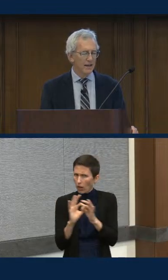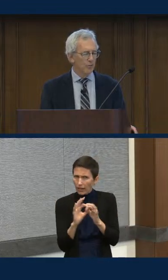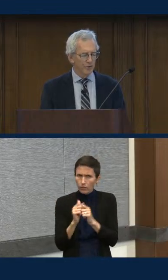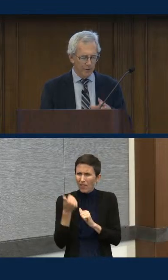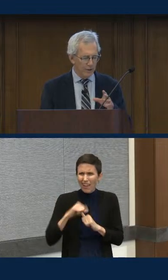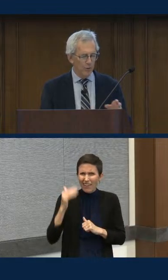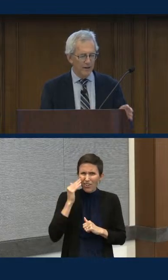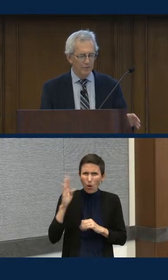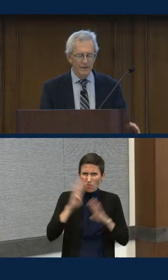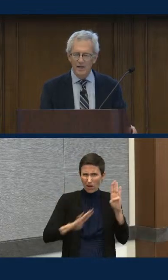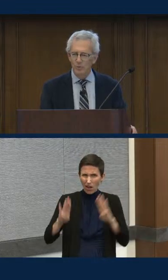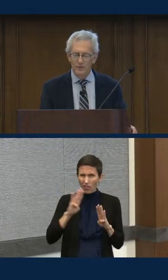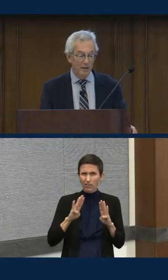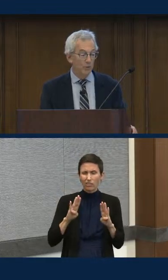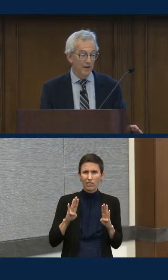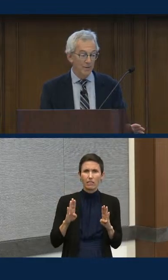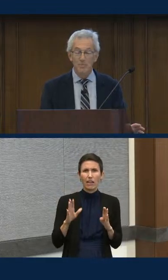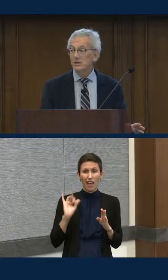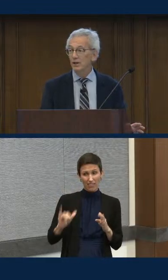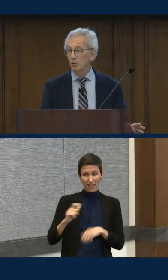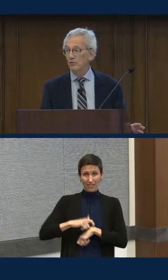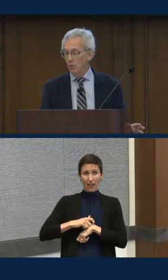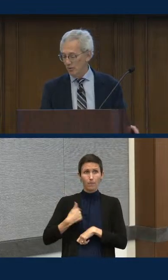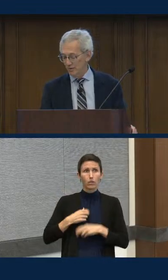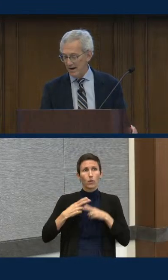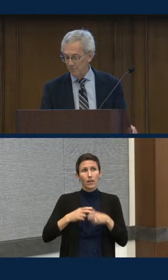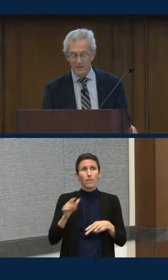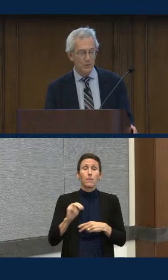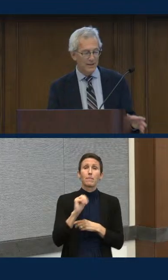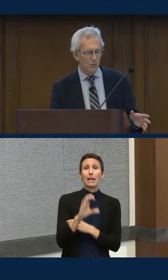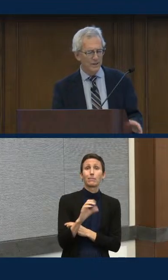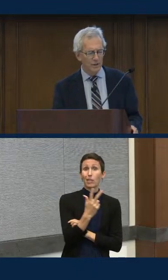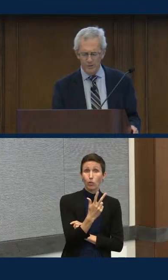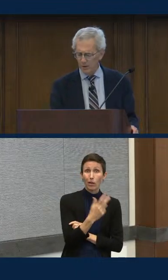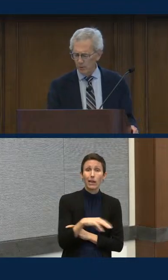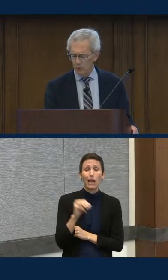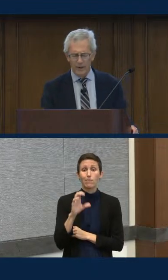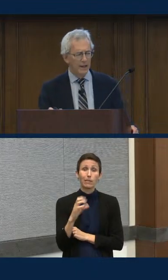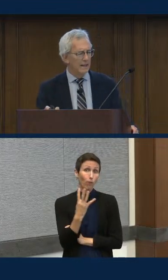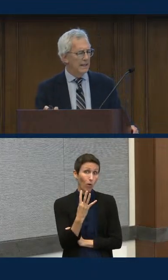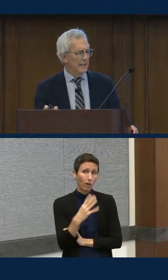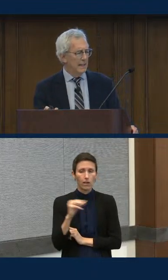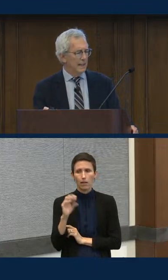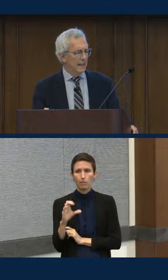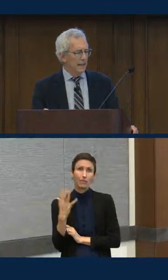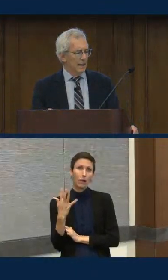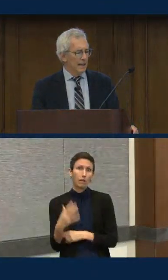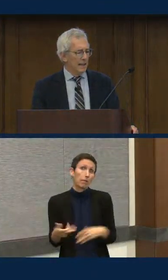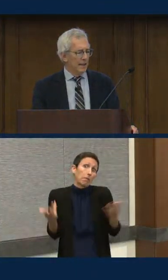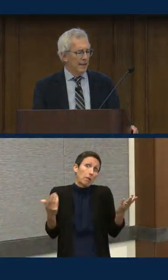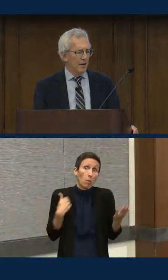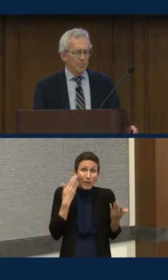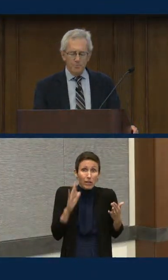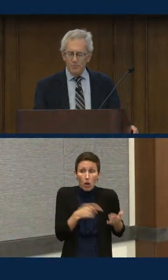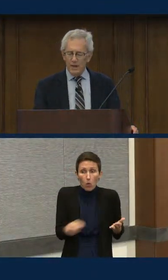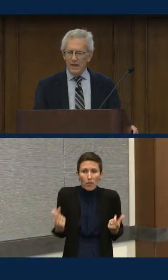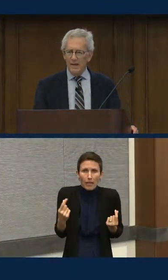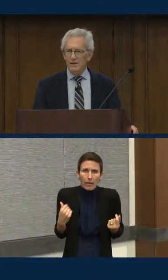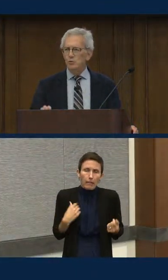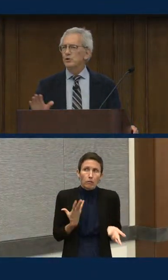creatively labeled them MC34 and 5 because we had no idea what they were doing.